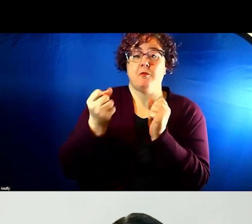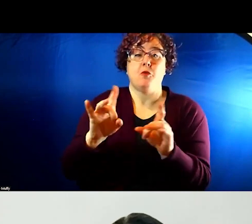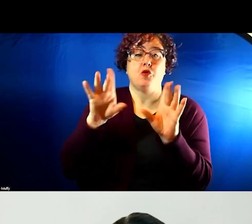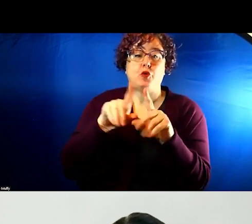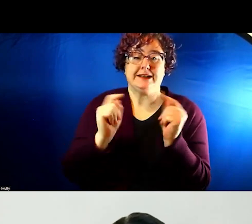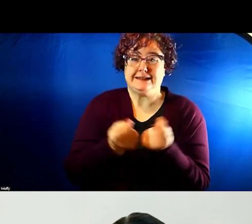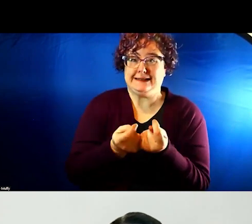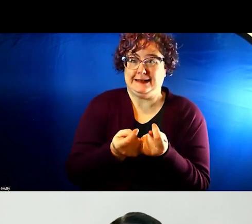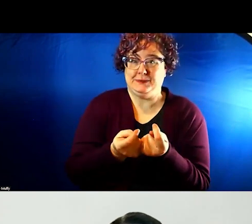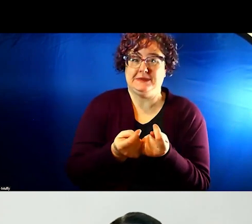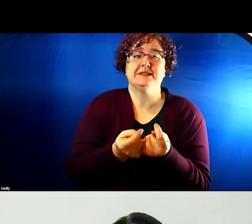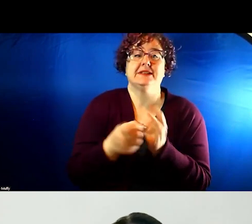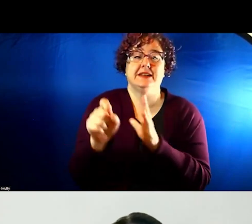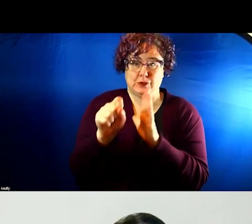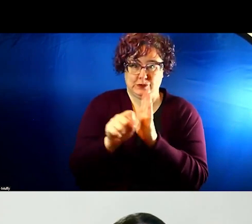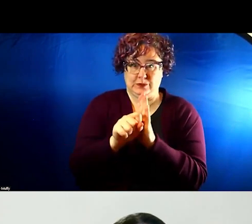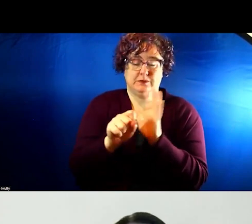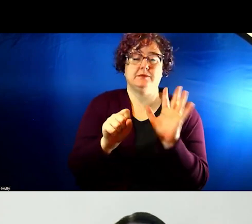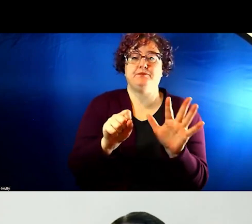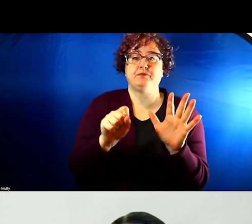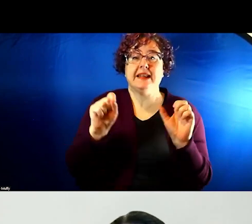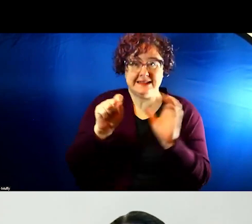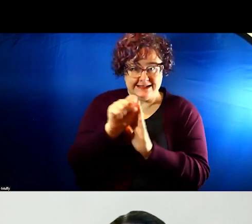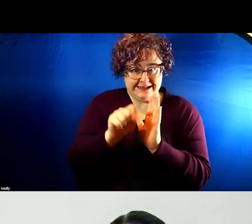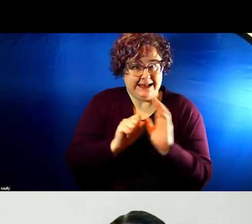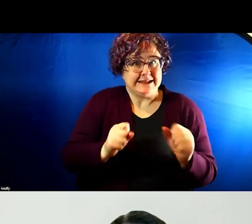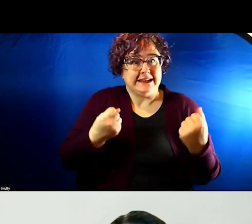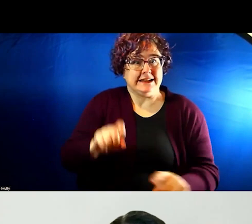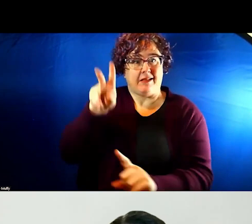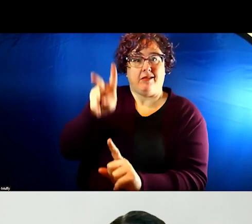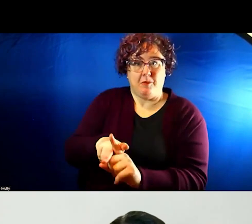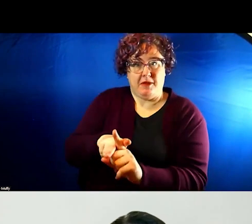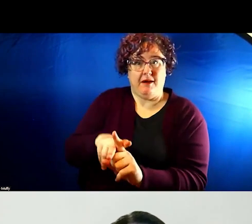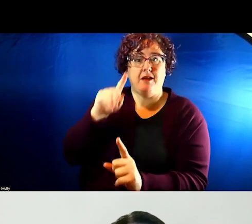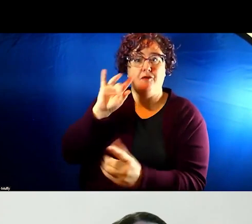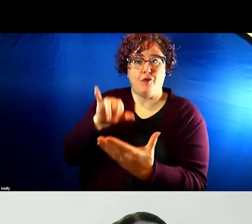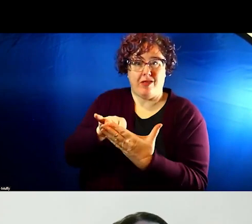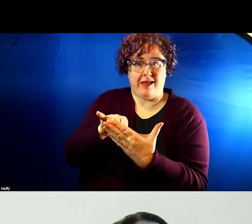SO STATES ARE STILL ABLE TO APPLY FOR THAT THROUGH 2027.